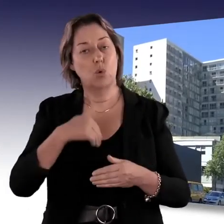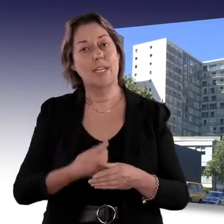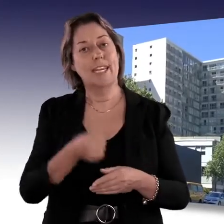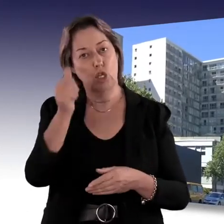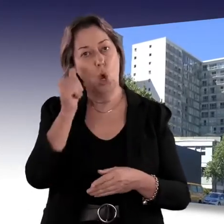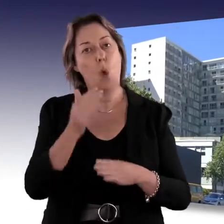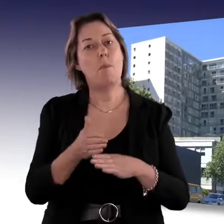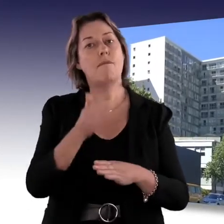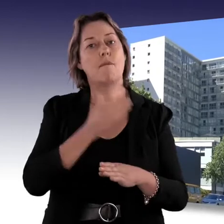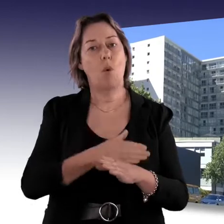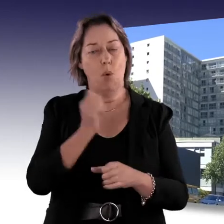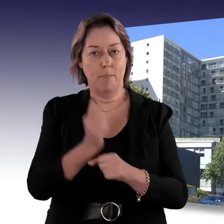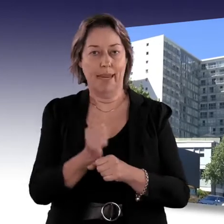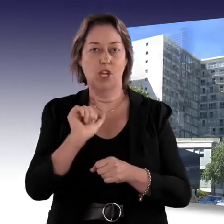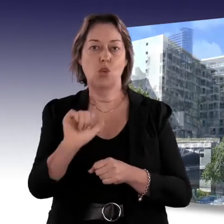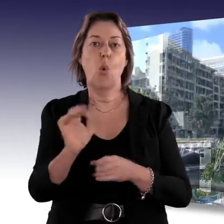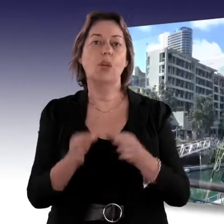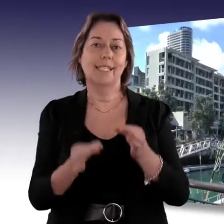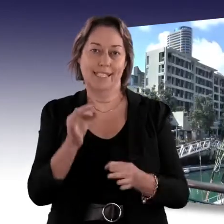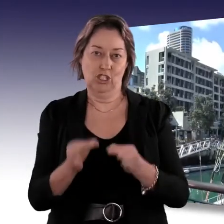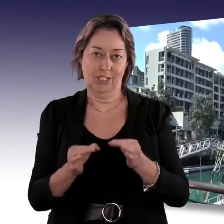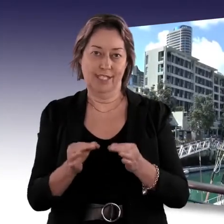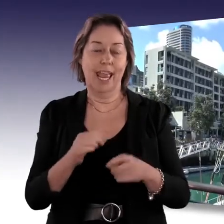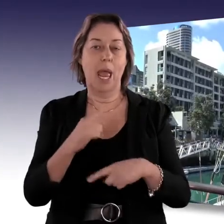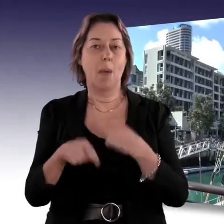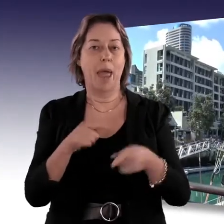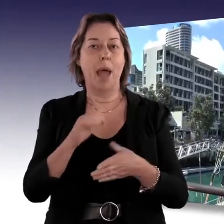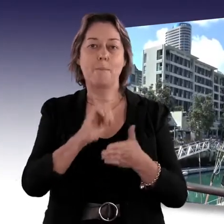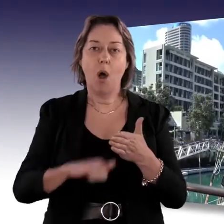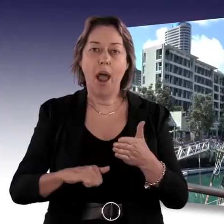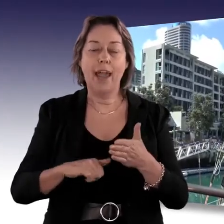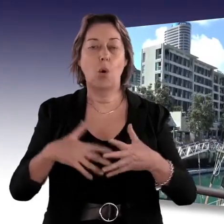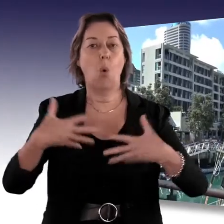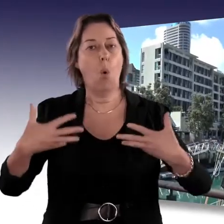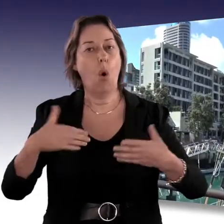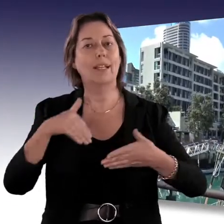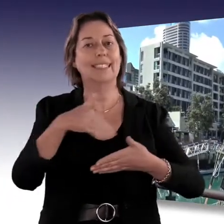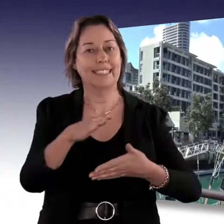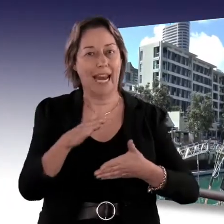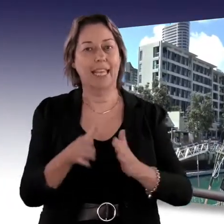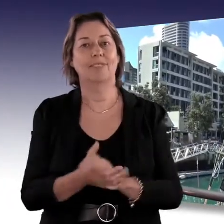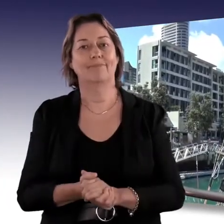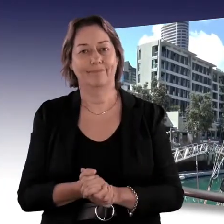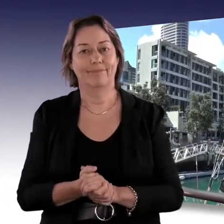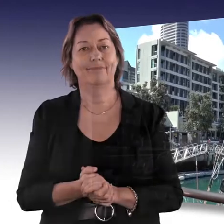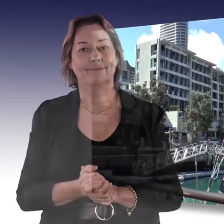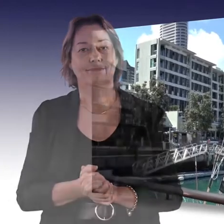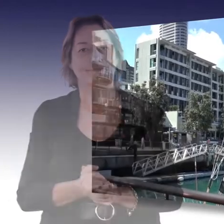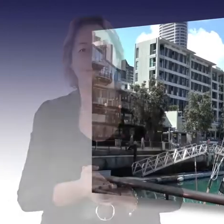I can provide you with all the information, everything you need to know before making your decision about buying or selling.